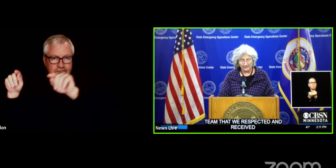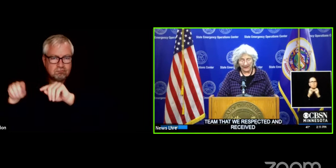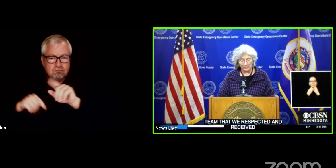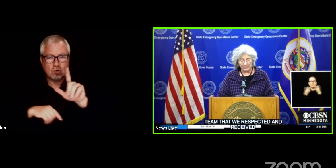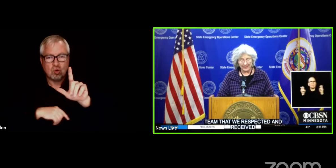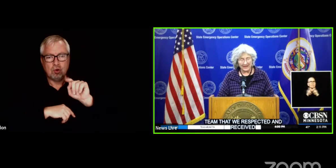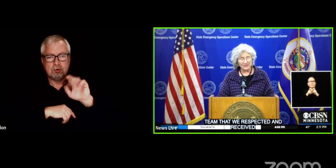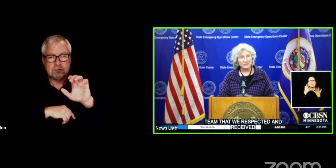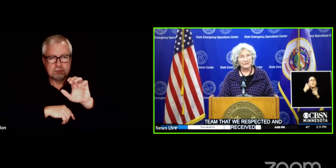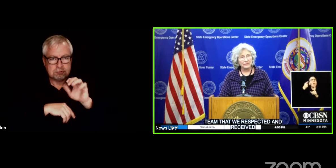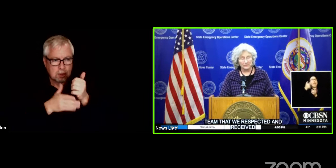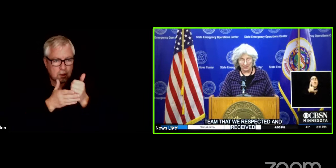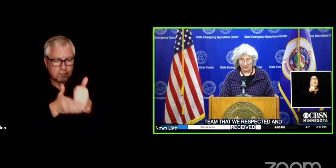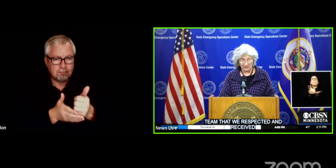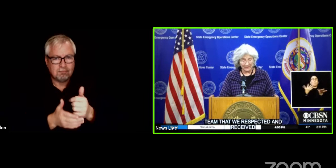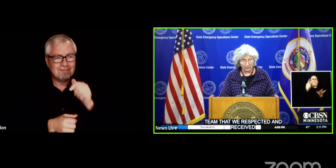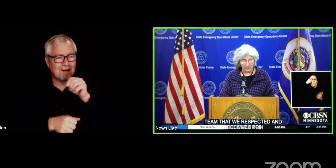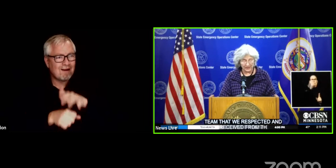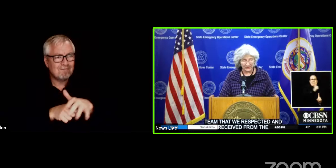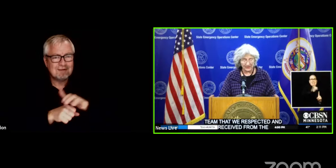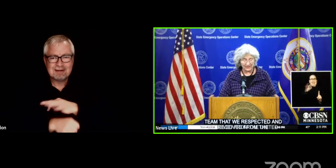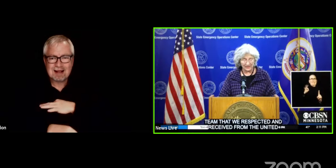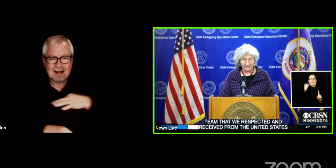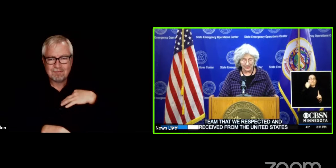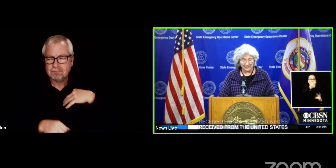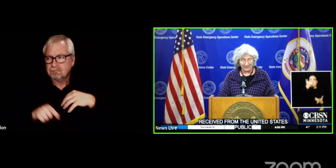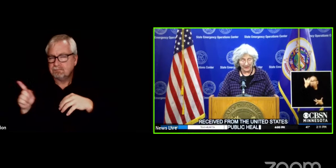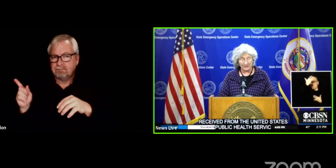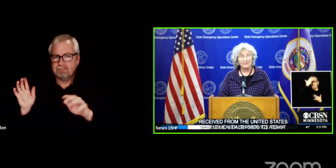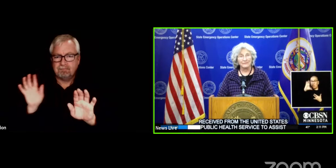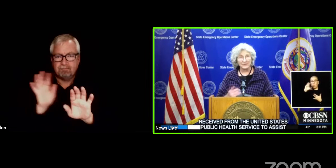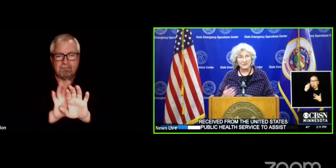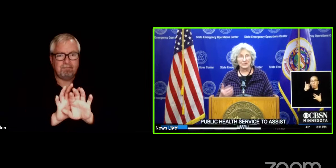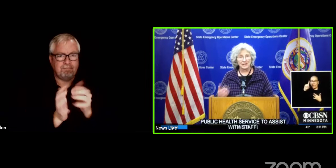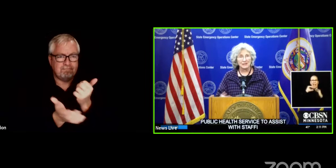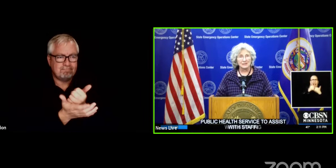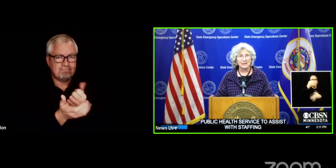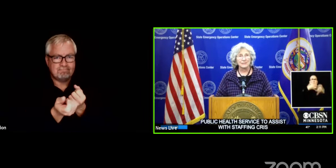AND OVER THE PAST SEVERAL WEEKS, THESE TEAMS HAVE BEEN PHYSICALLY ON SITE,